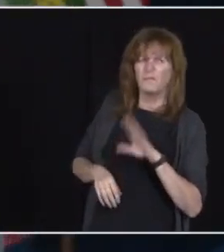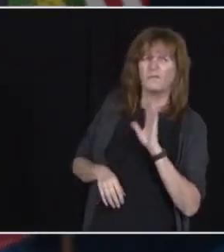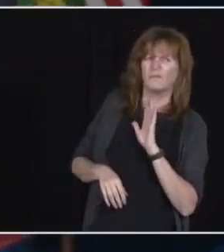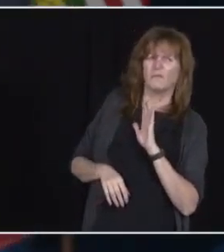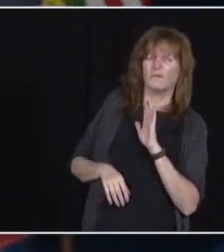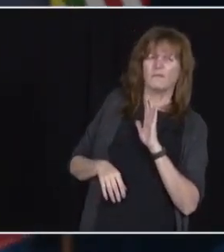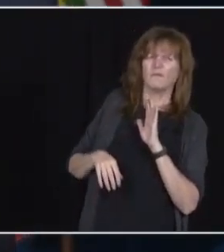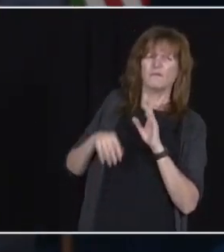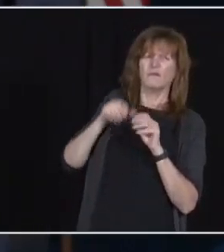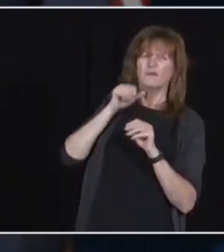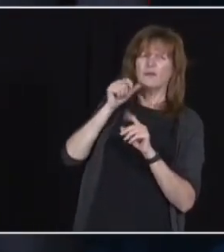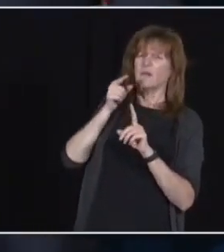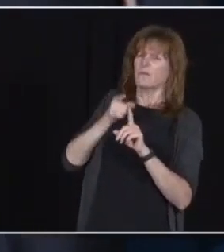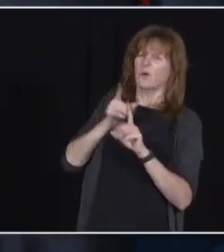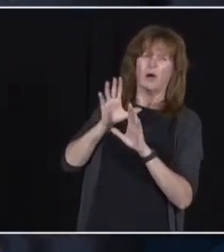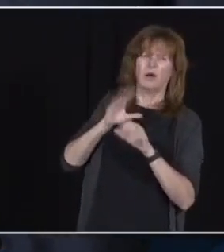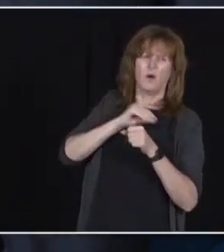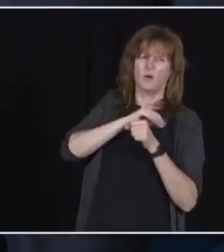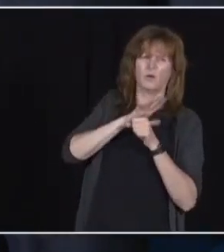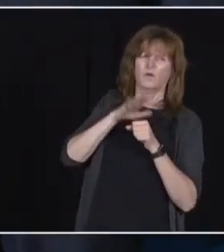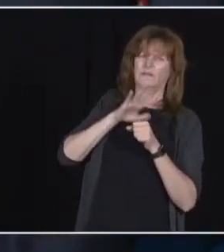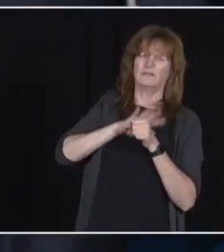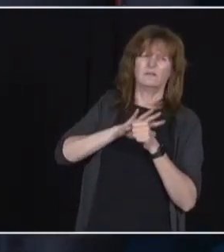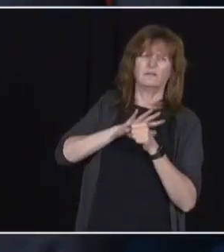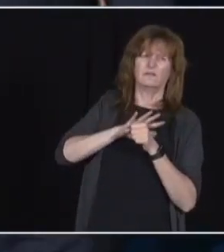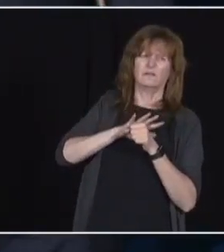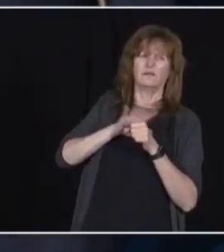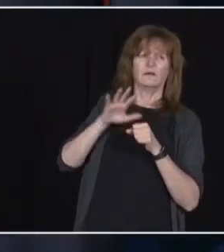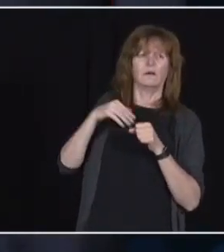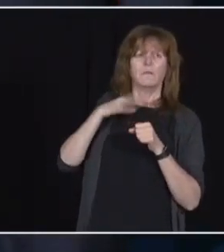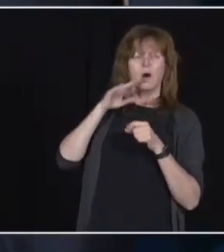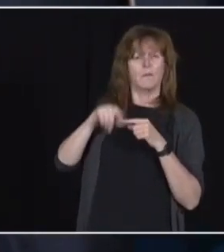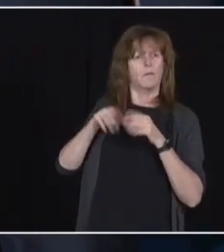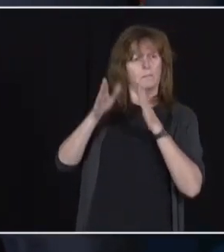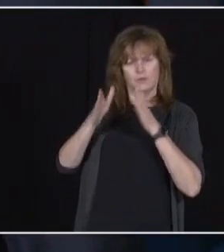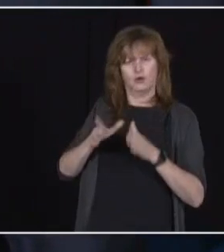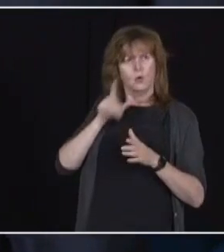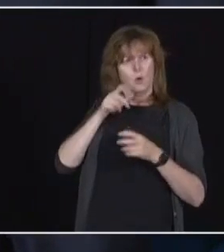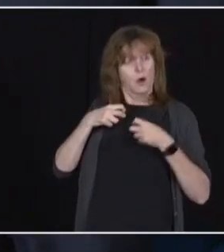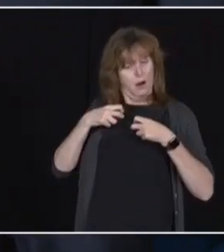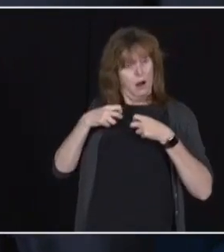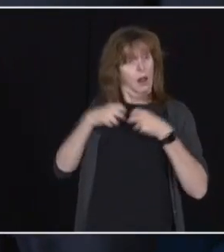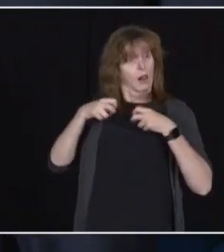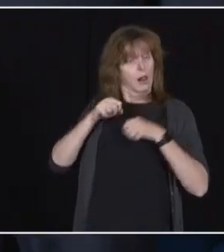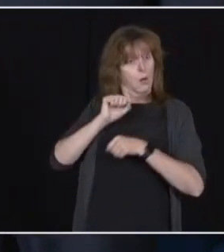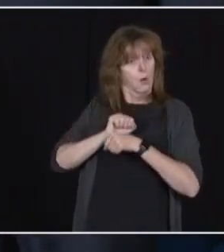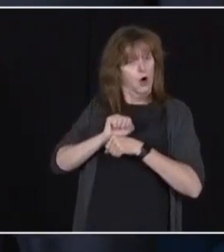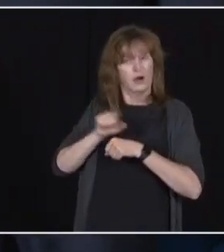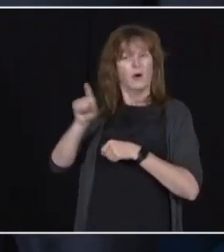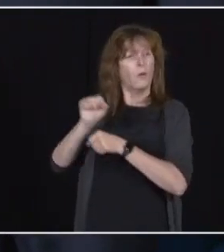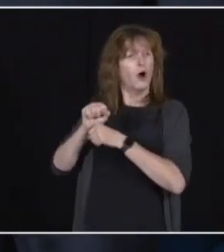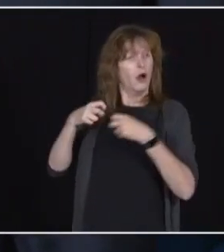So it is not COVID-19. If I could have you address the more broad problem of injured workers to